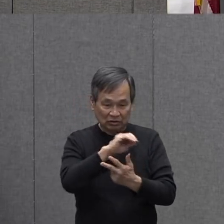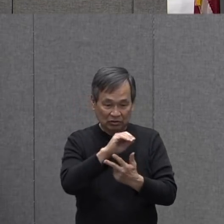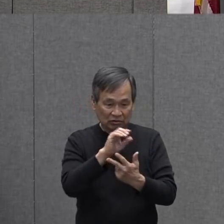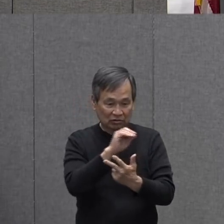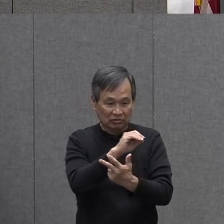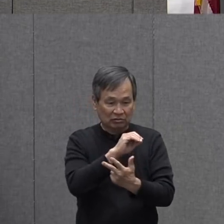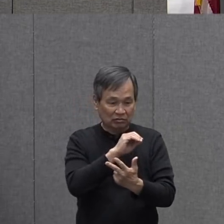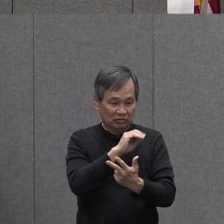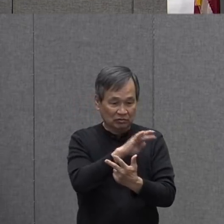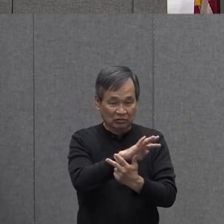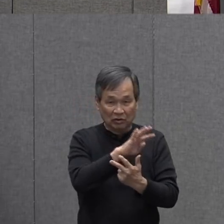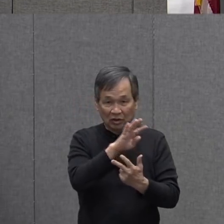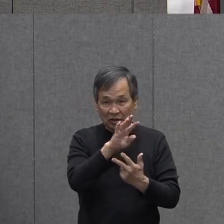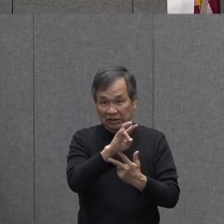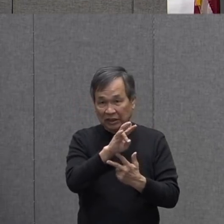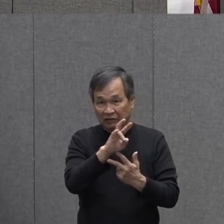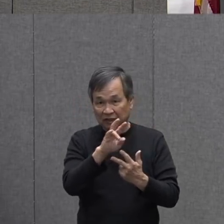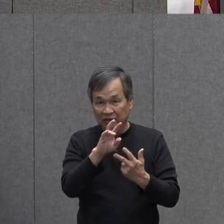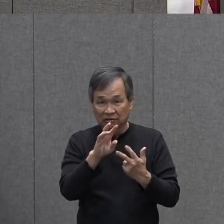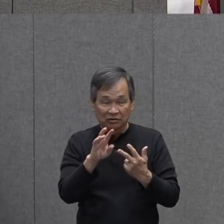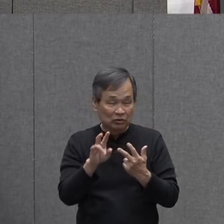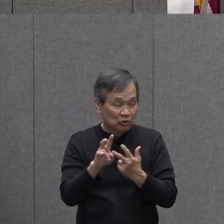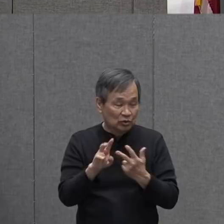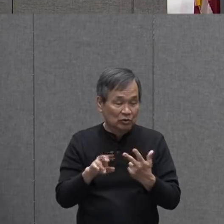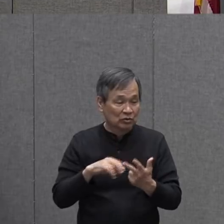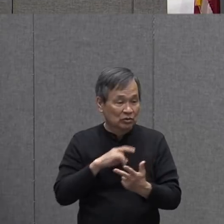What should I underline to help me out?